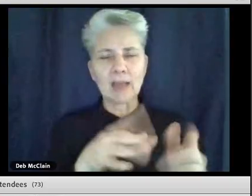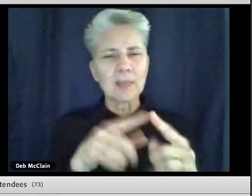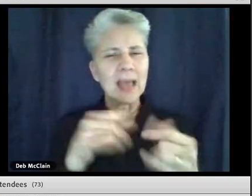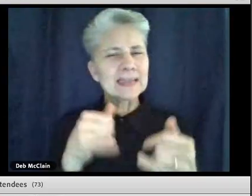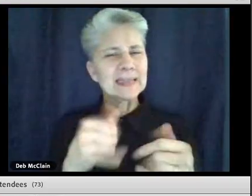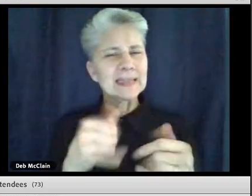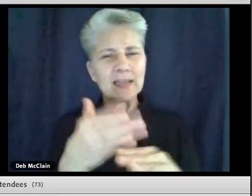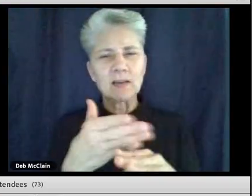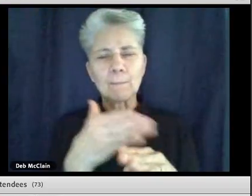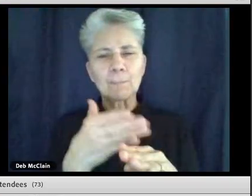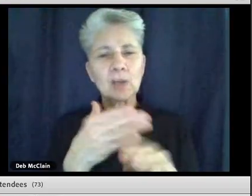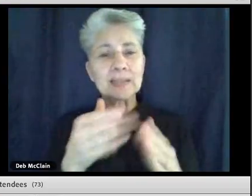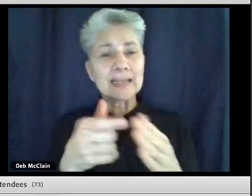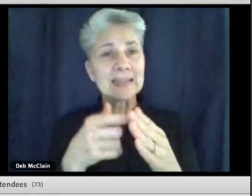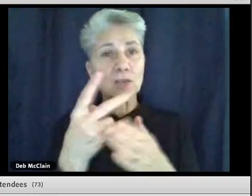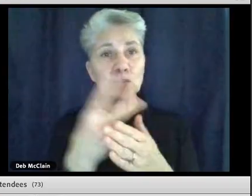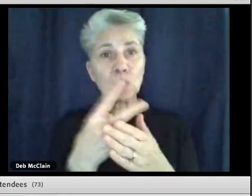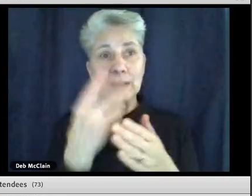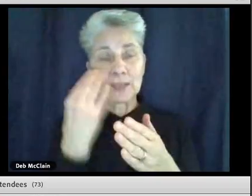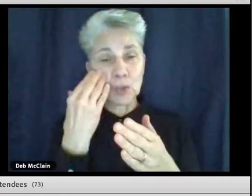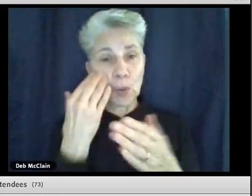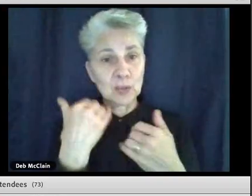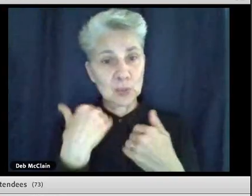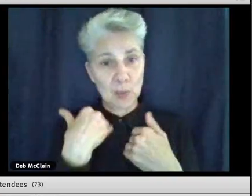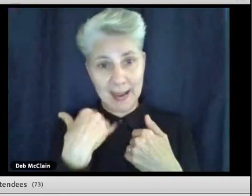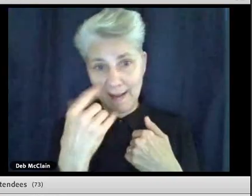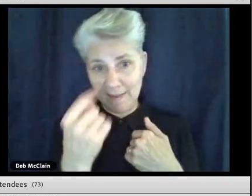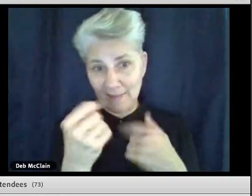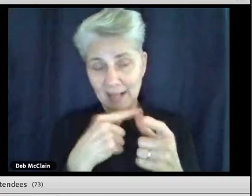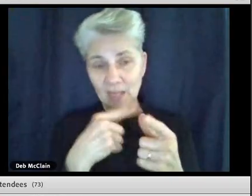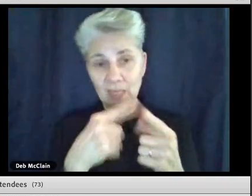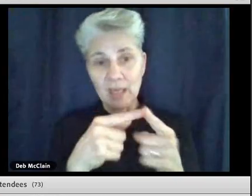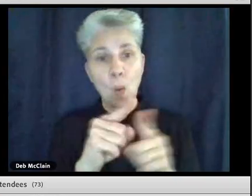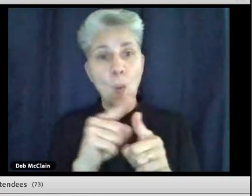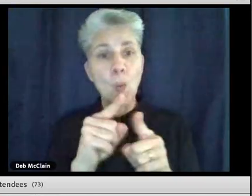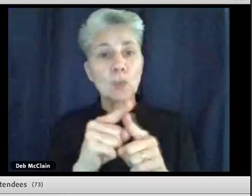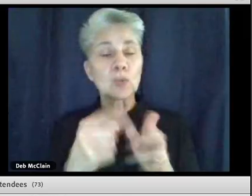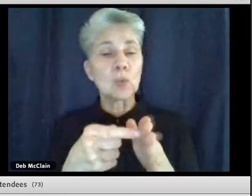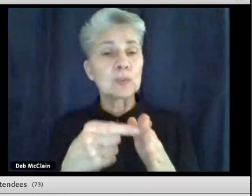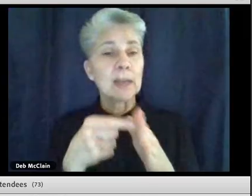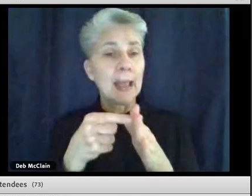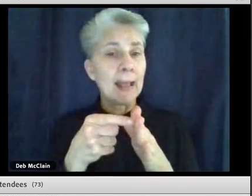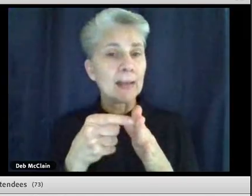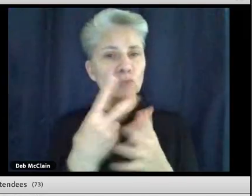it takes 2 weeks to know that you have the virus, and then it also takes a couple weeks to recover,